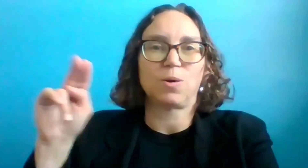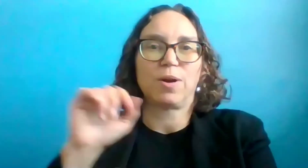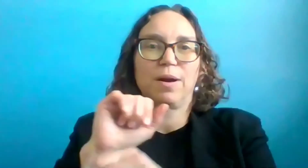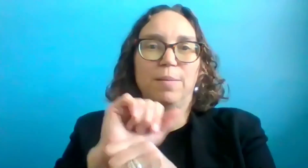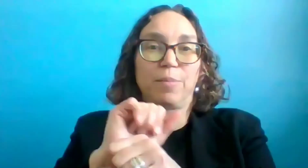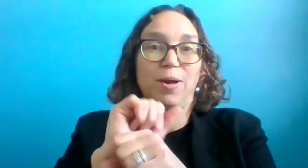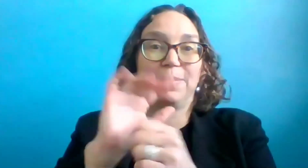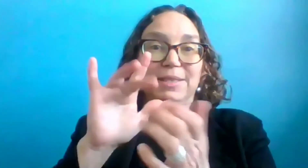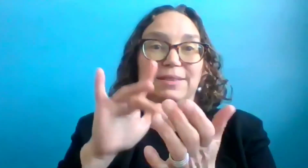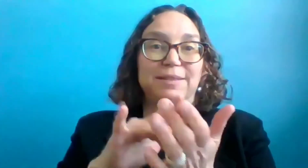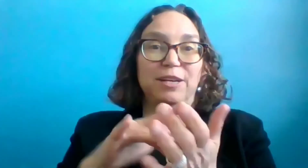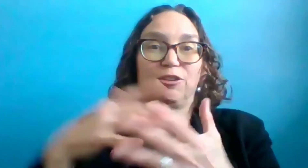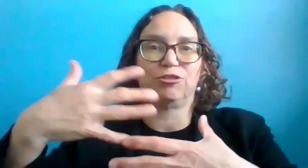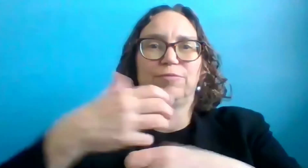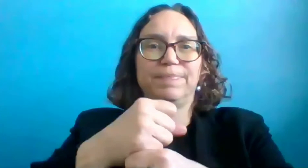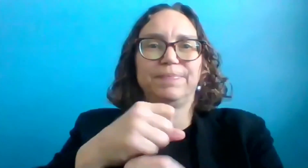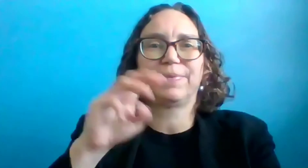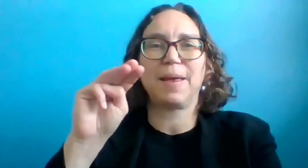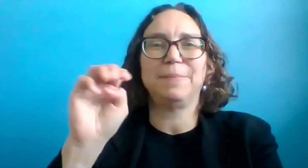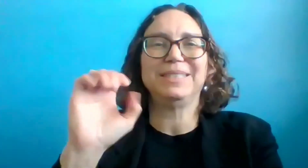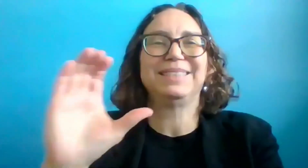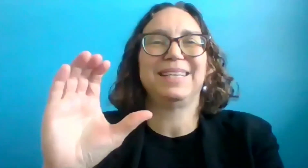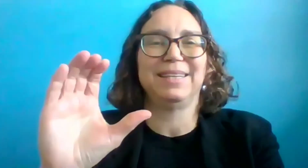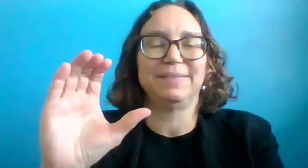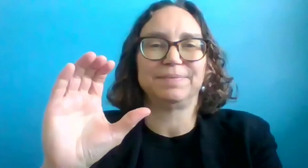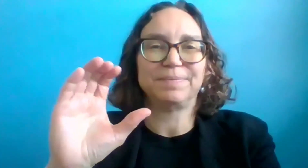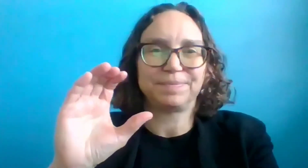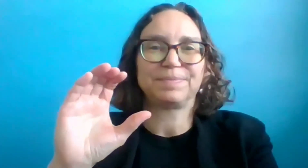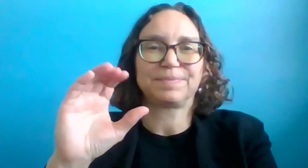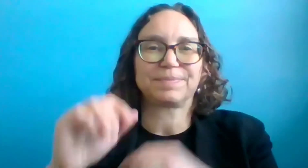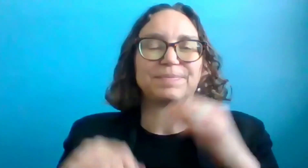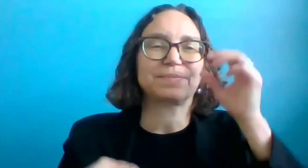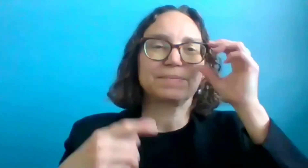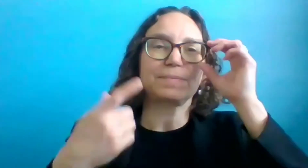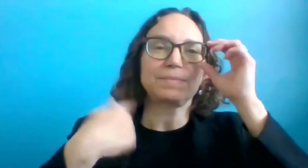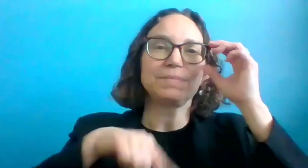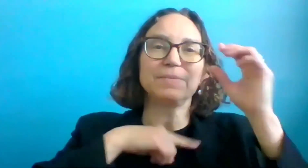for the Minnesota Employment Center, often referred to as MEC.